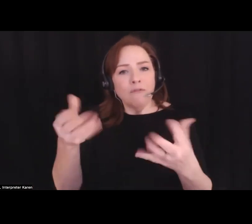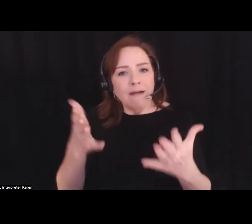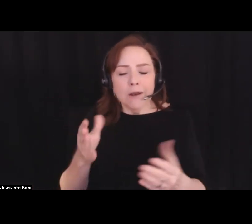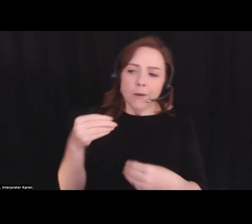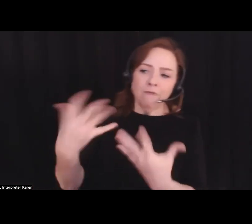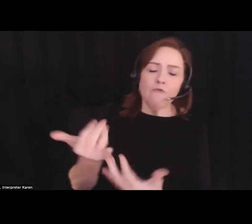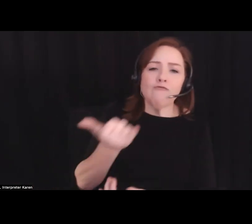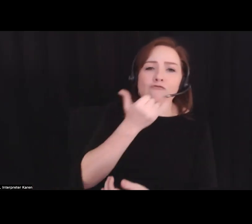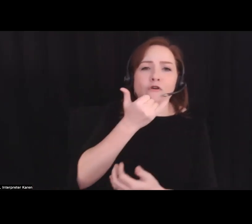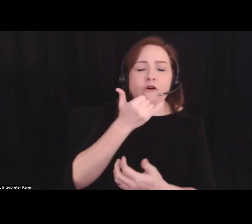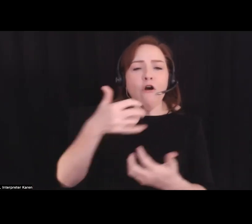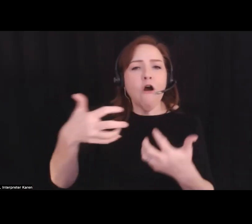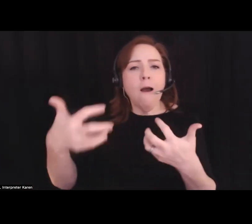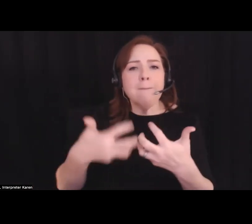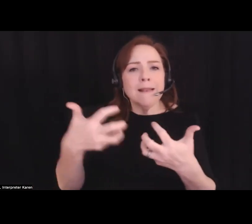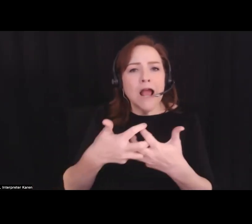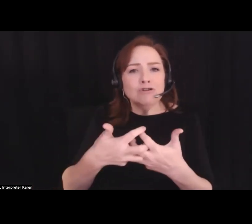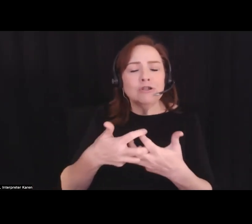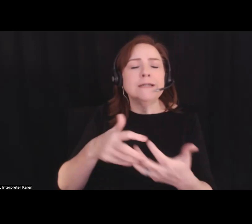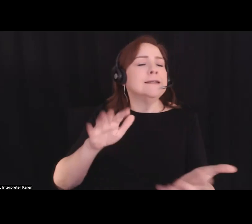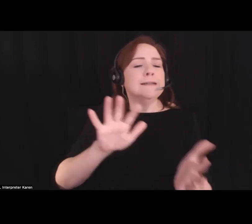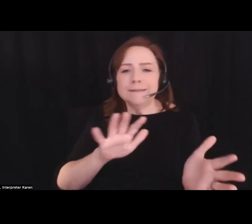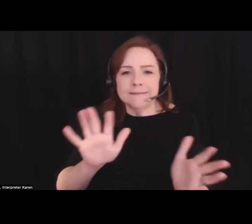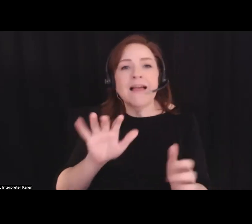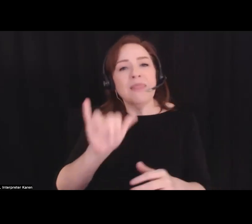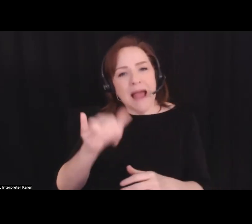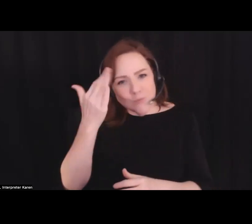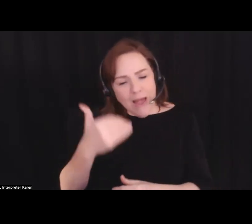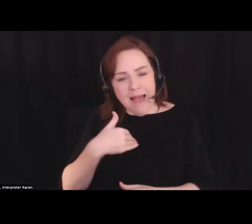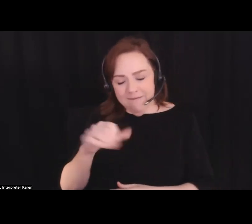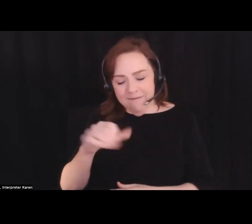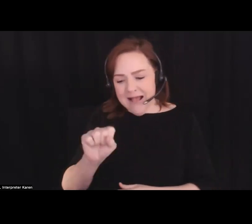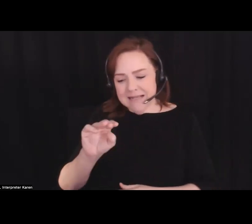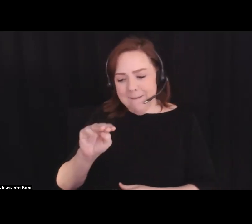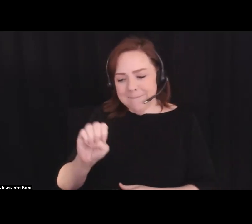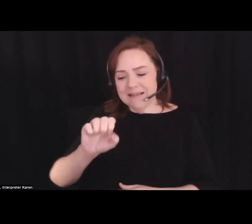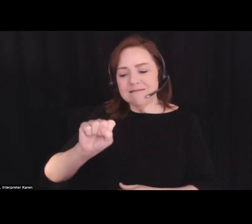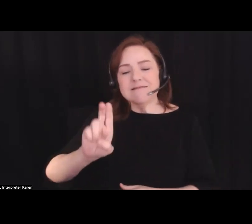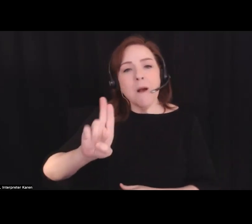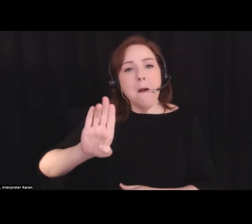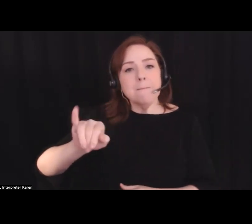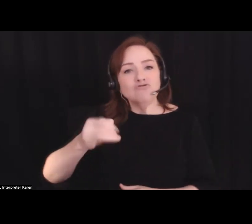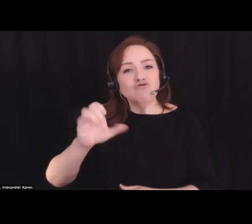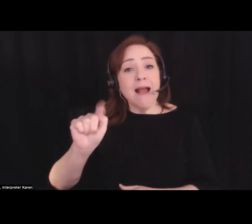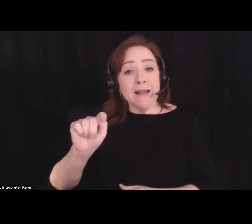happen. that's why you have subject matter experts in your state to help you. just like I am in our